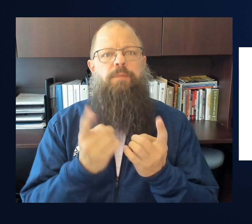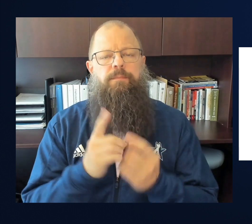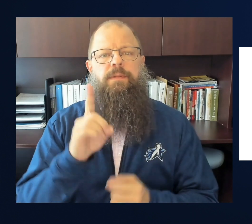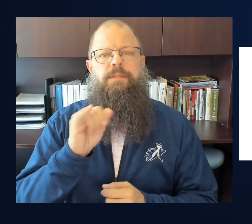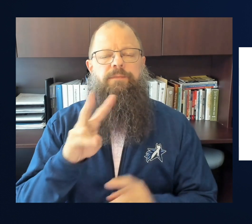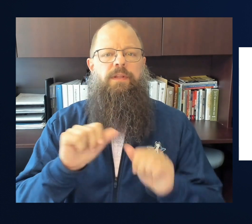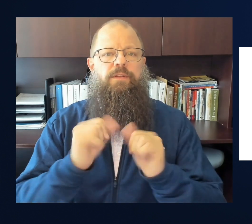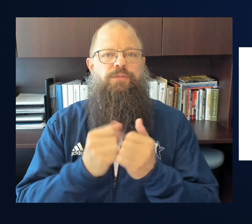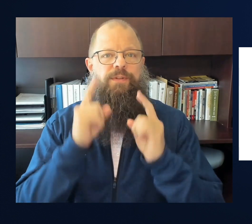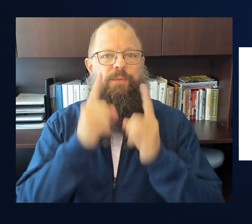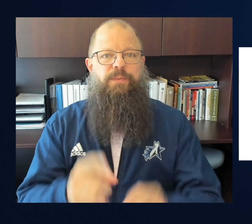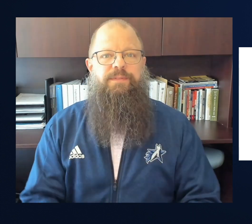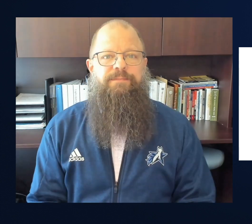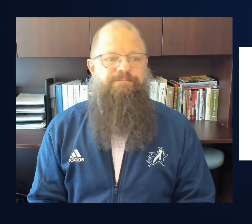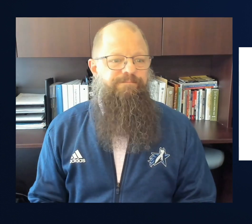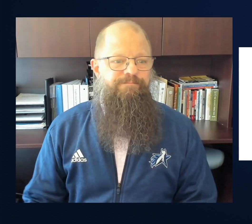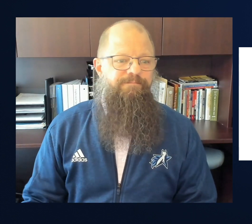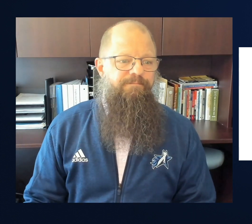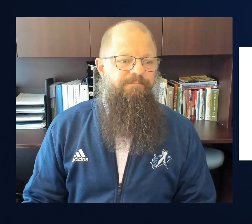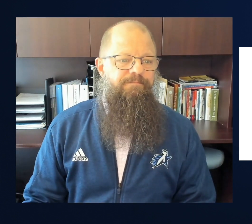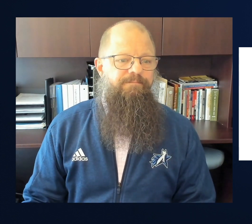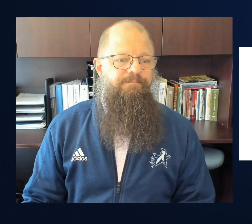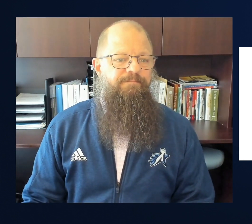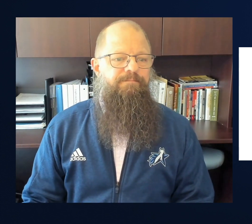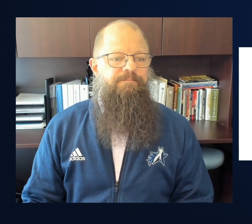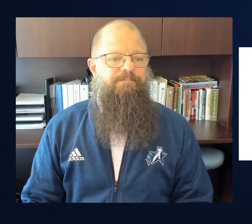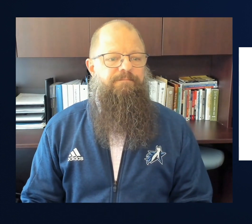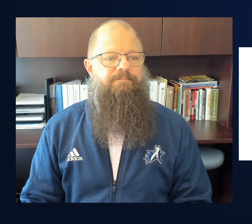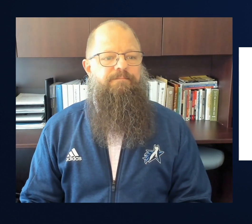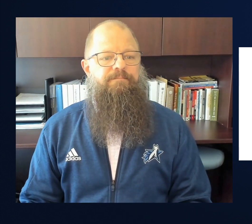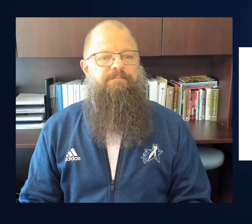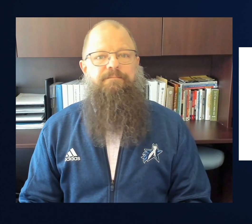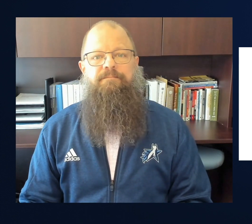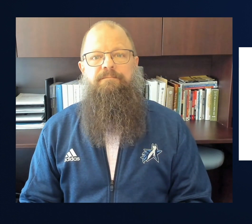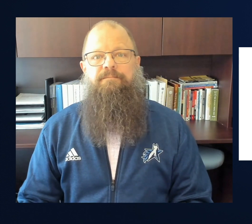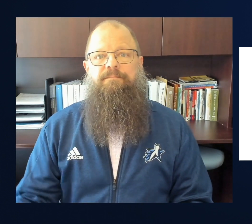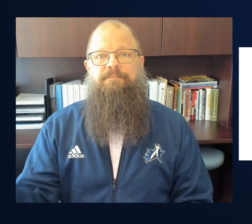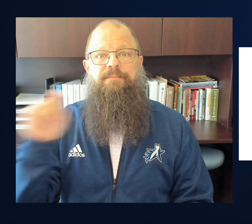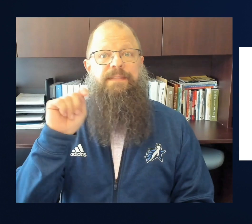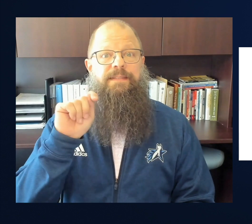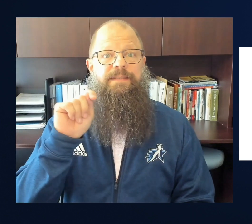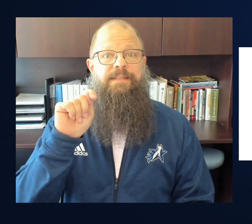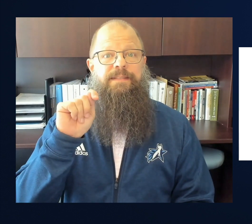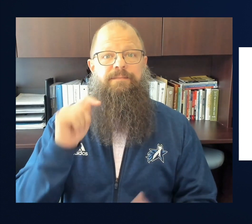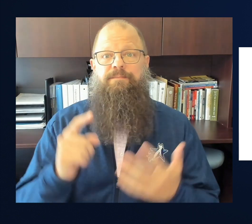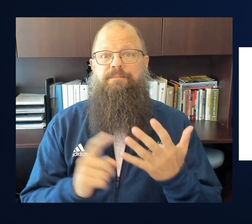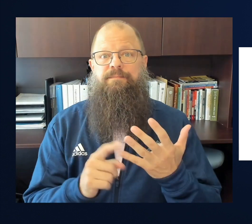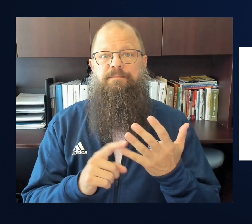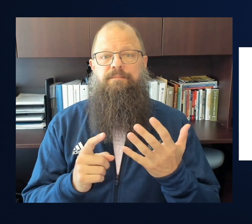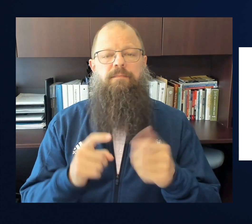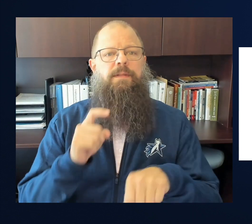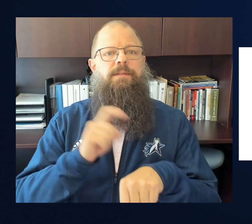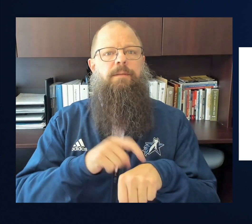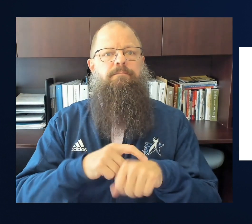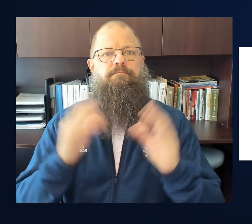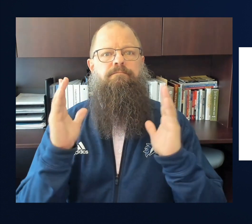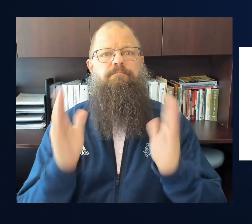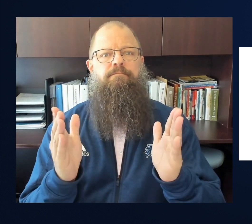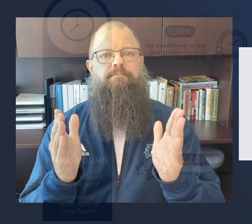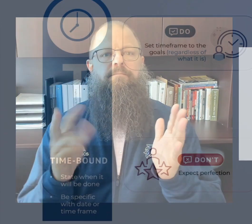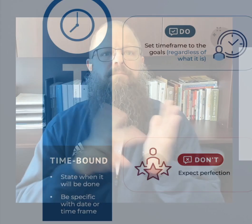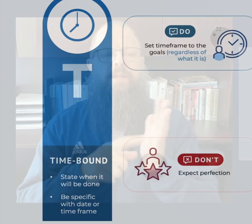their job. It should be related to the position, department, division, and TSD as a whole. T: Time-Bound.